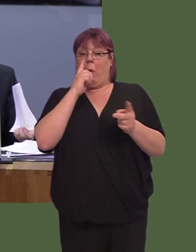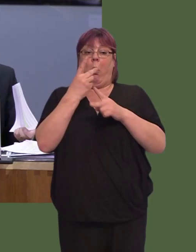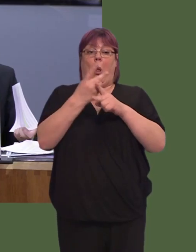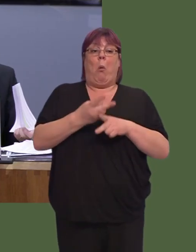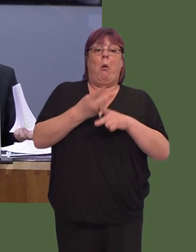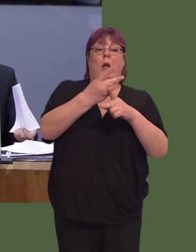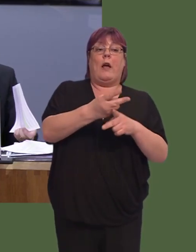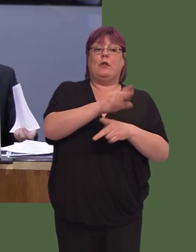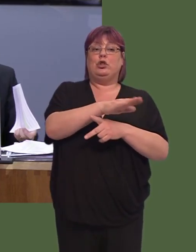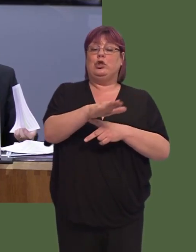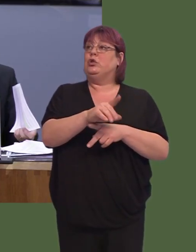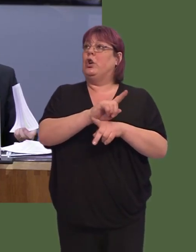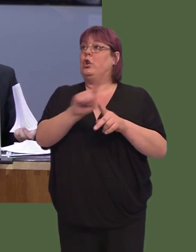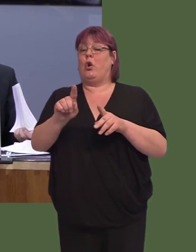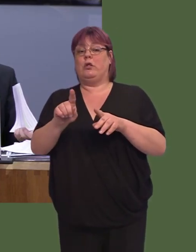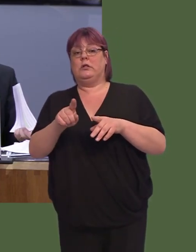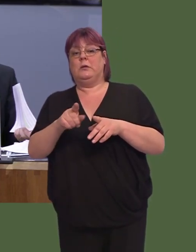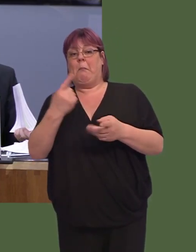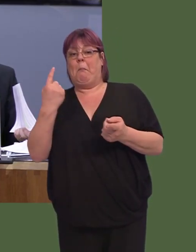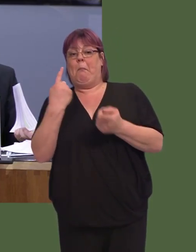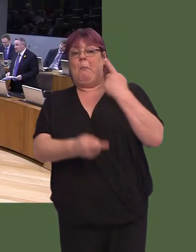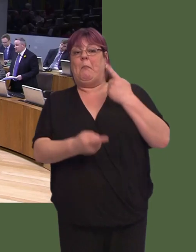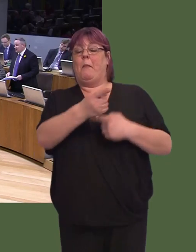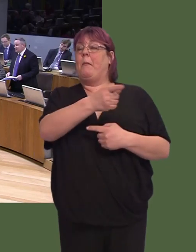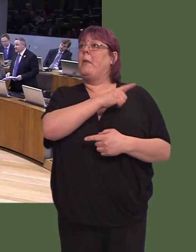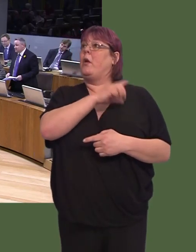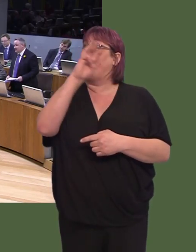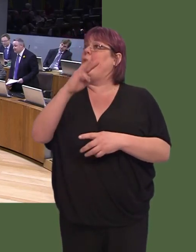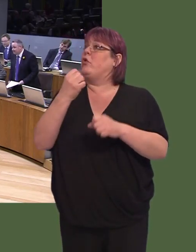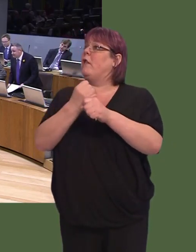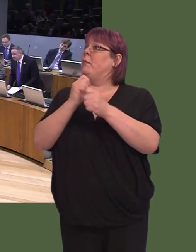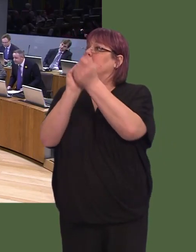discouraging them by penalising them because of the Welsh Government's change in its guidance last year.